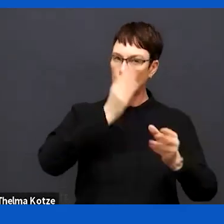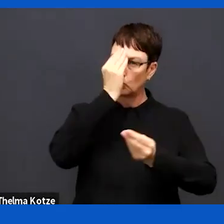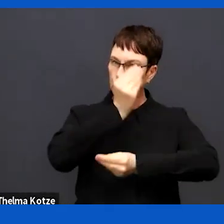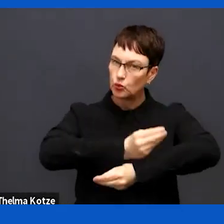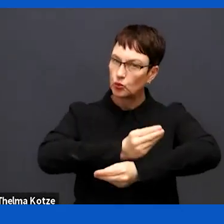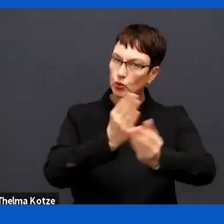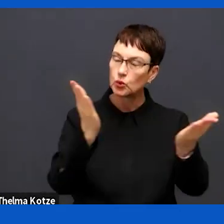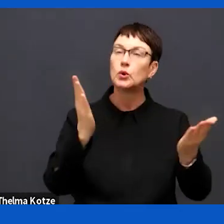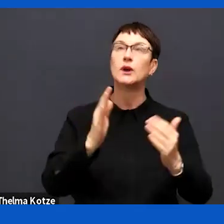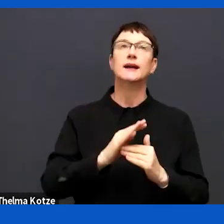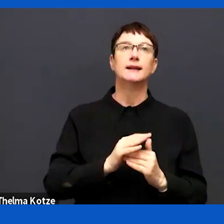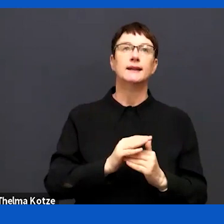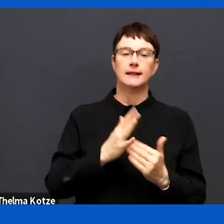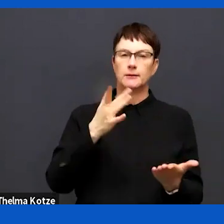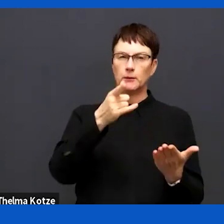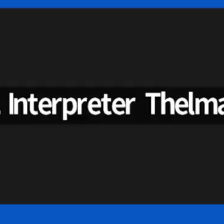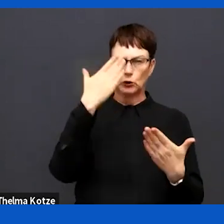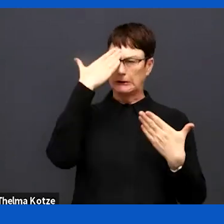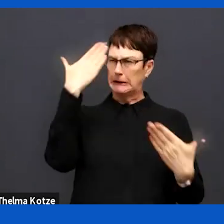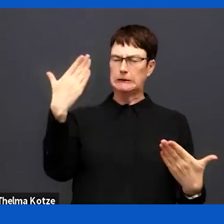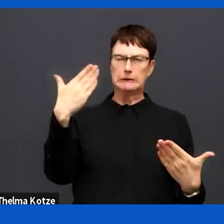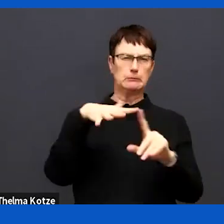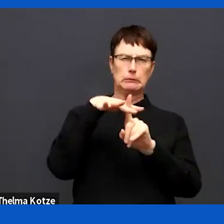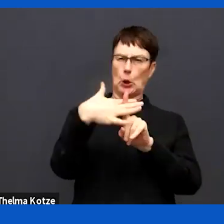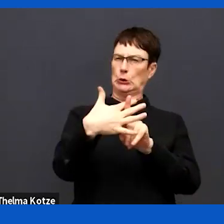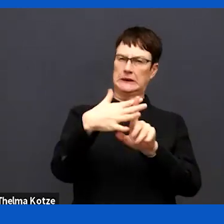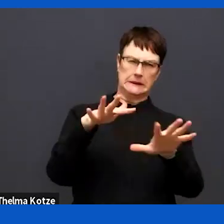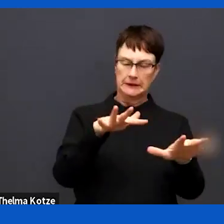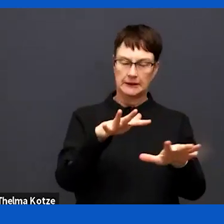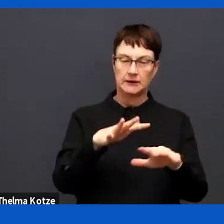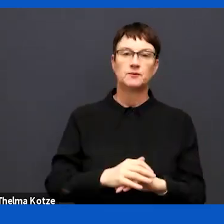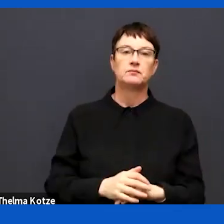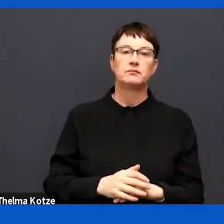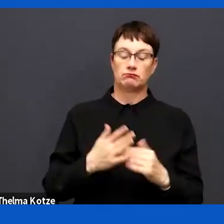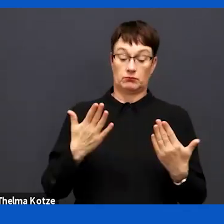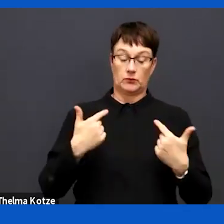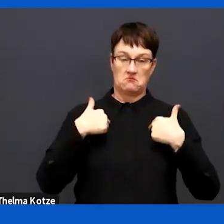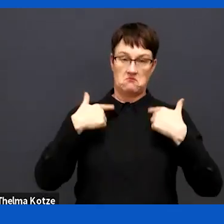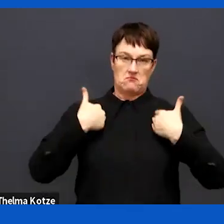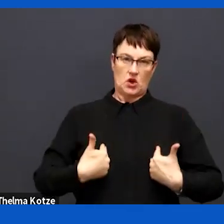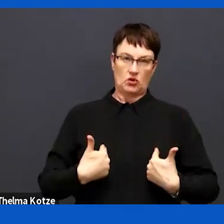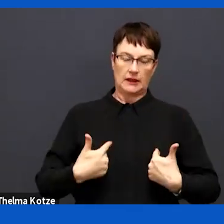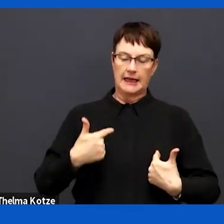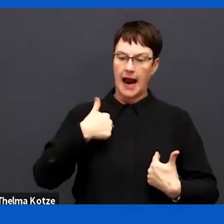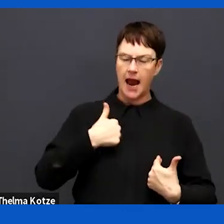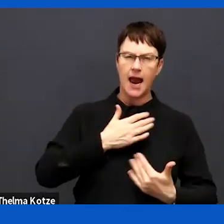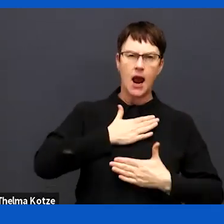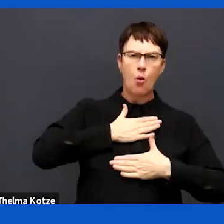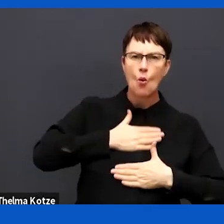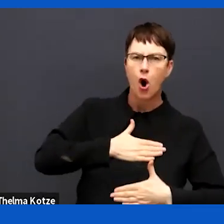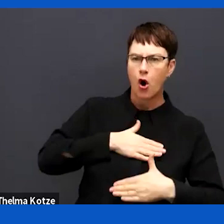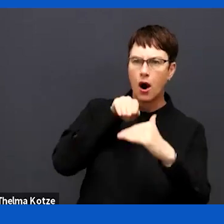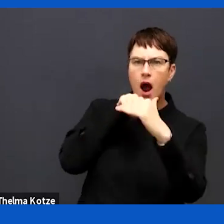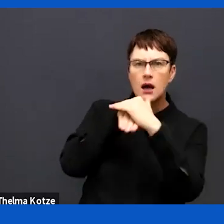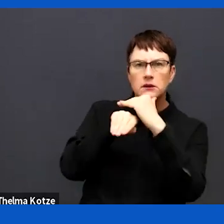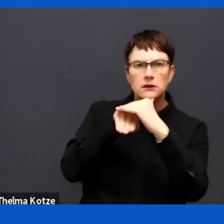For somebody who has an access need to get an accessible experience of a website or for that